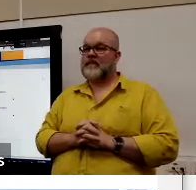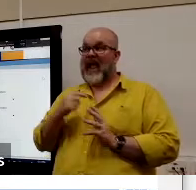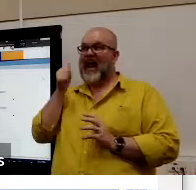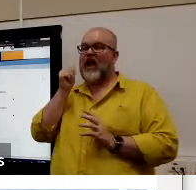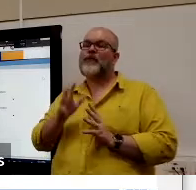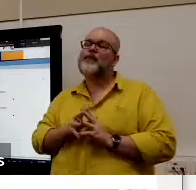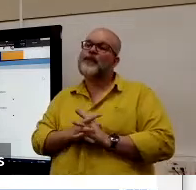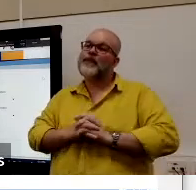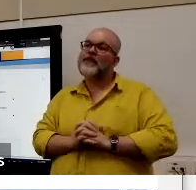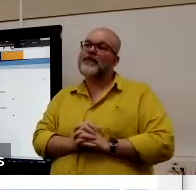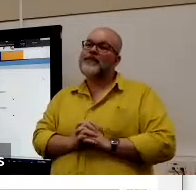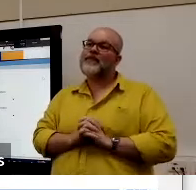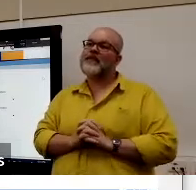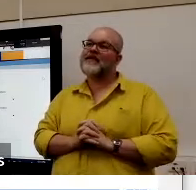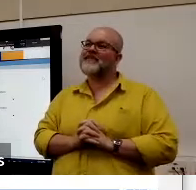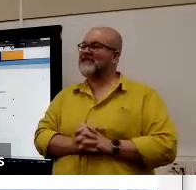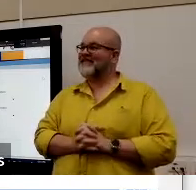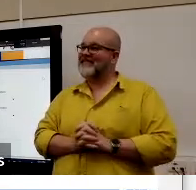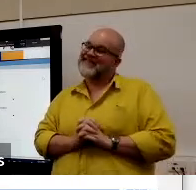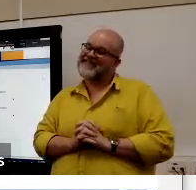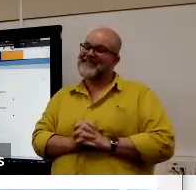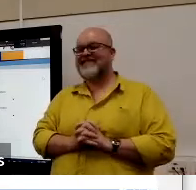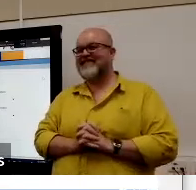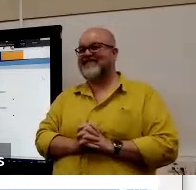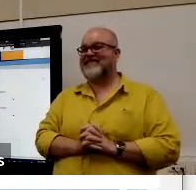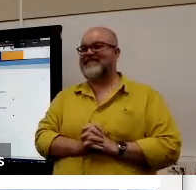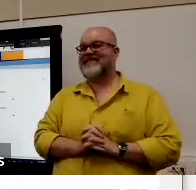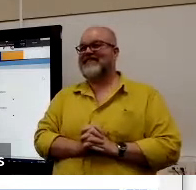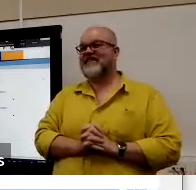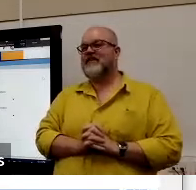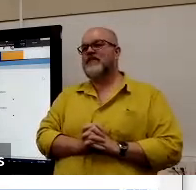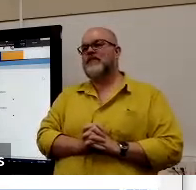I know... So I wondered why I didn't know how to log in.